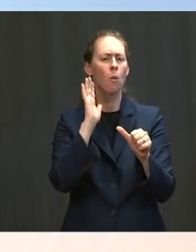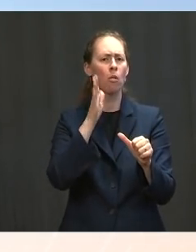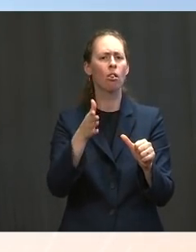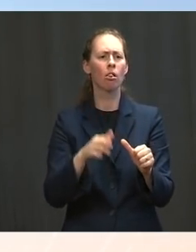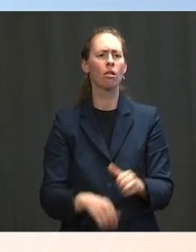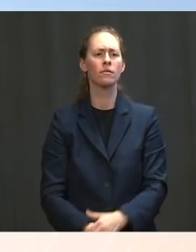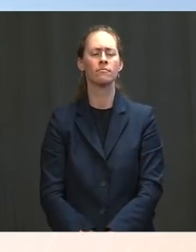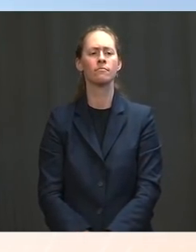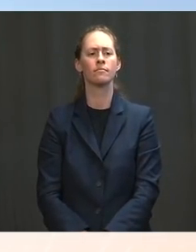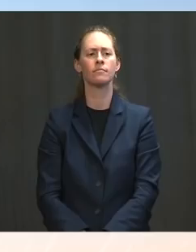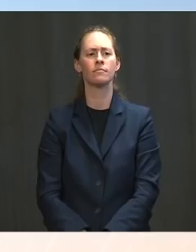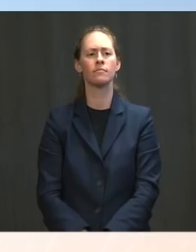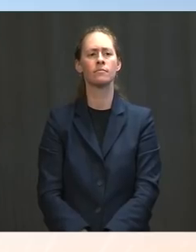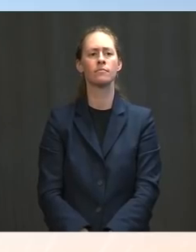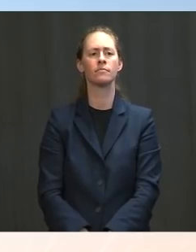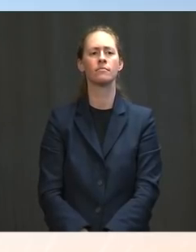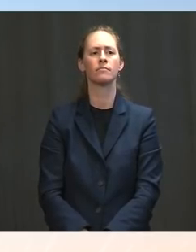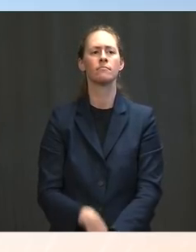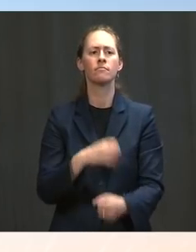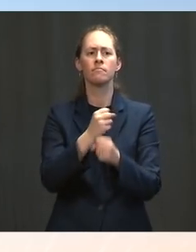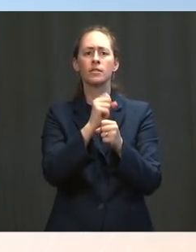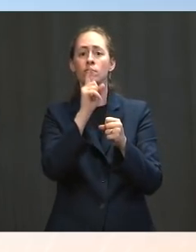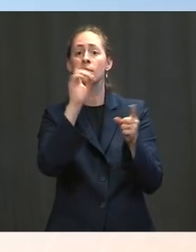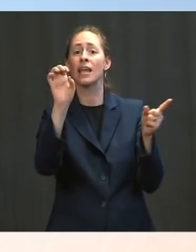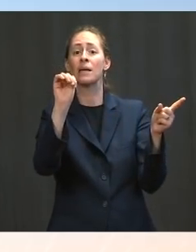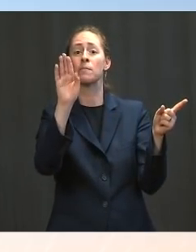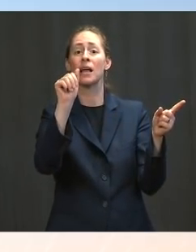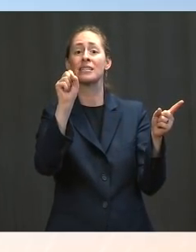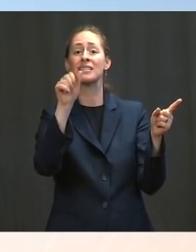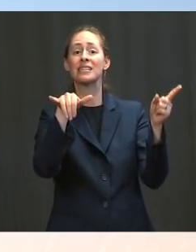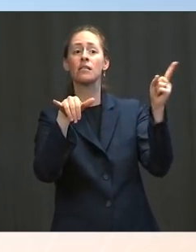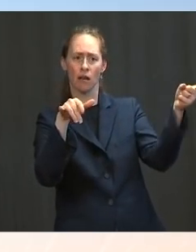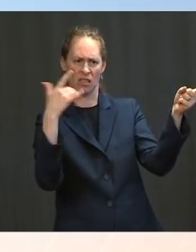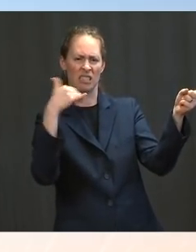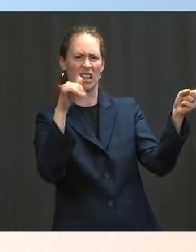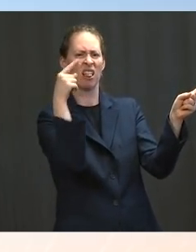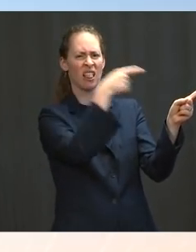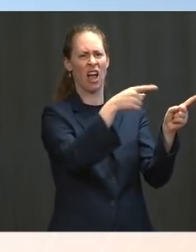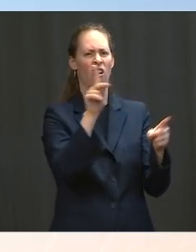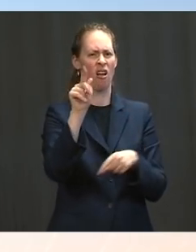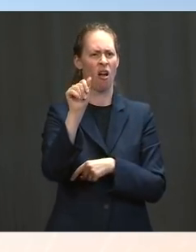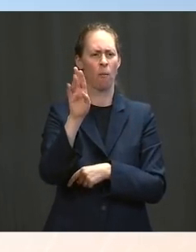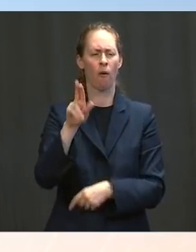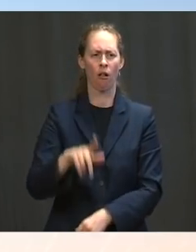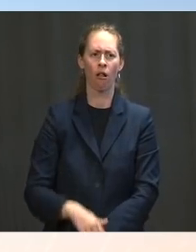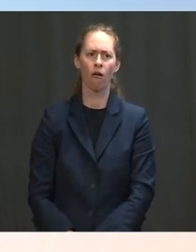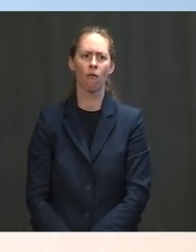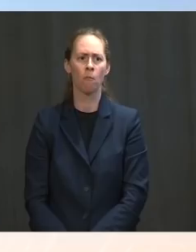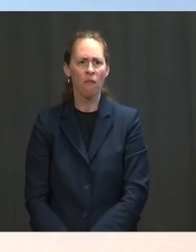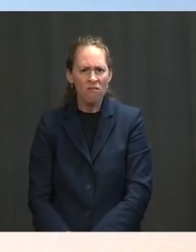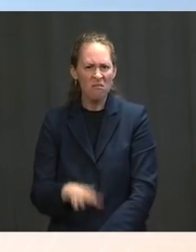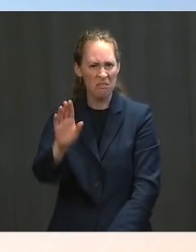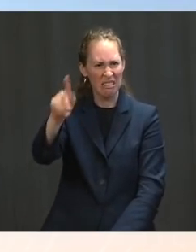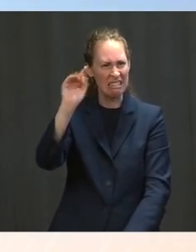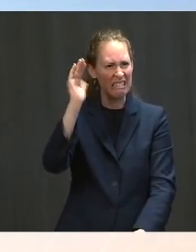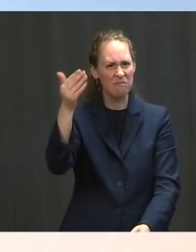in our embassy there in Kabul. The Press: And it does seem like the Taliban is starting to gain more power and take over there. What's the United States government --